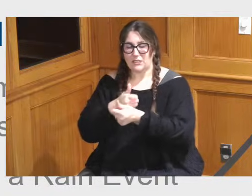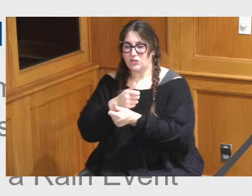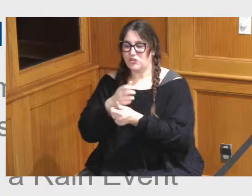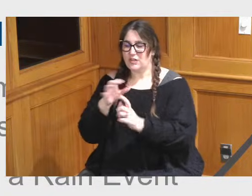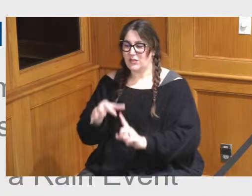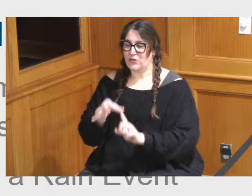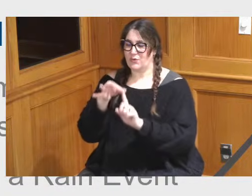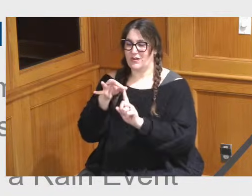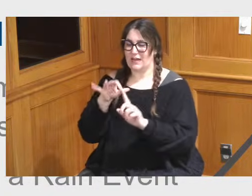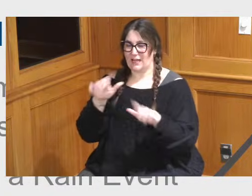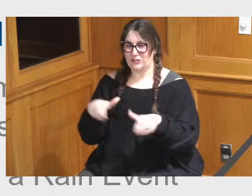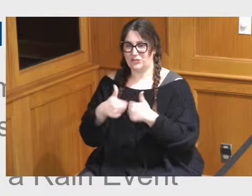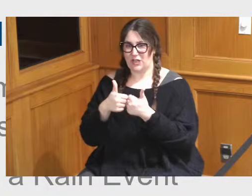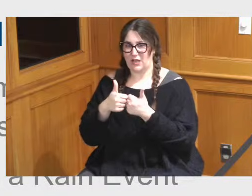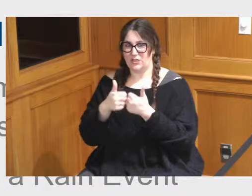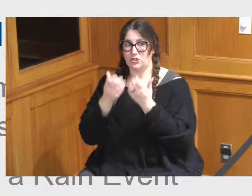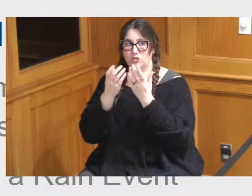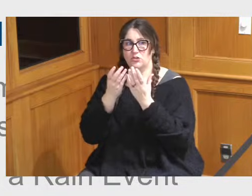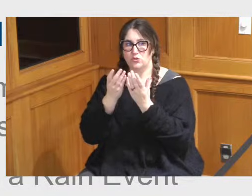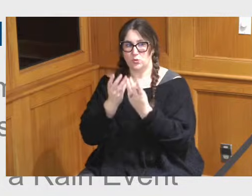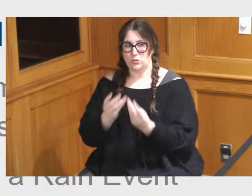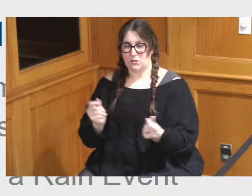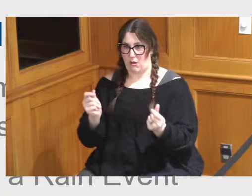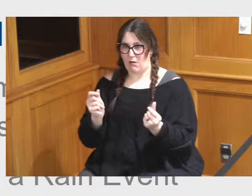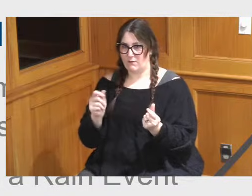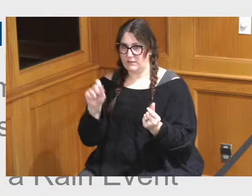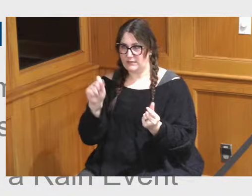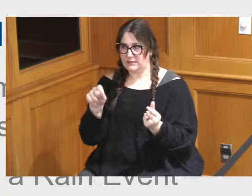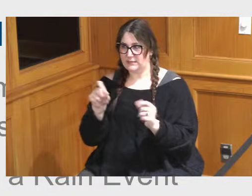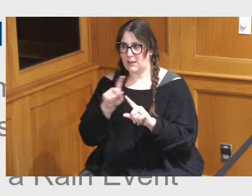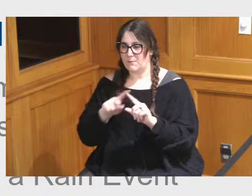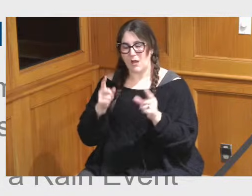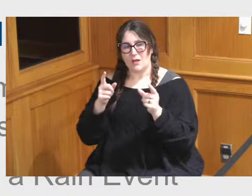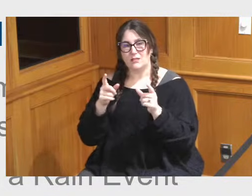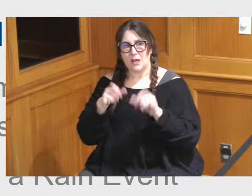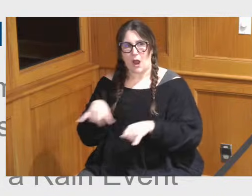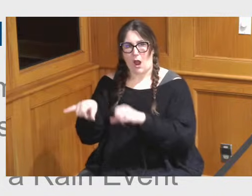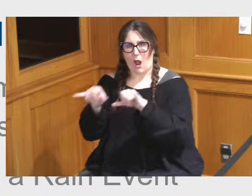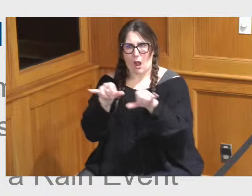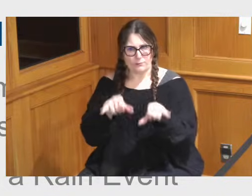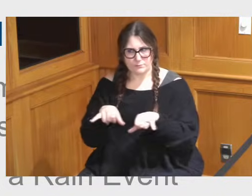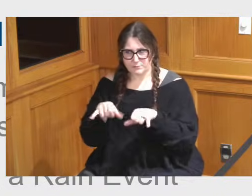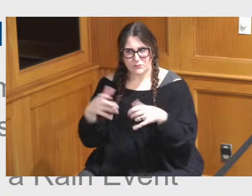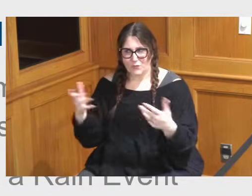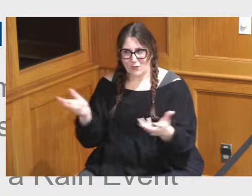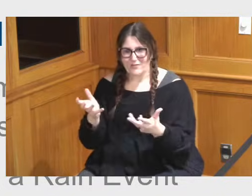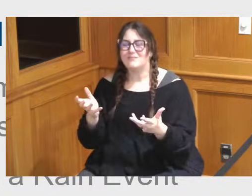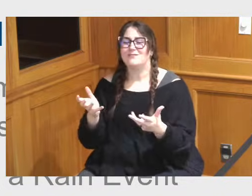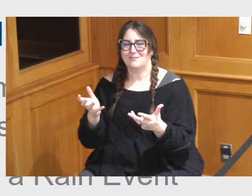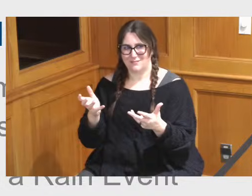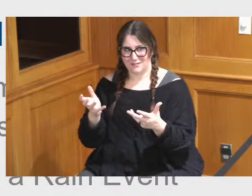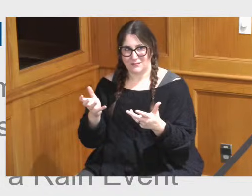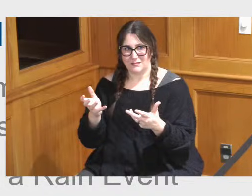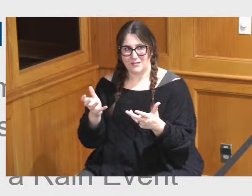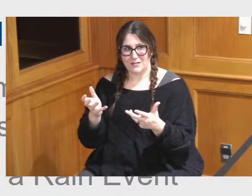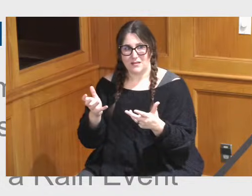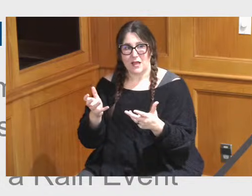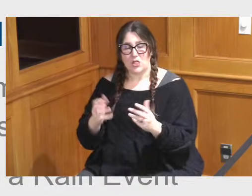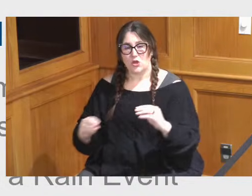challenges to solve it. But what they all have in common is that additional flow upstream of